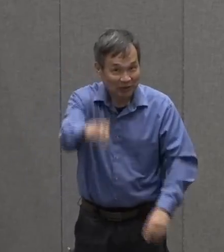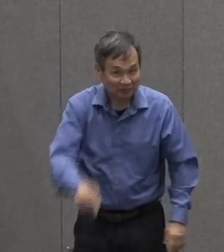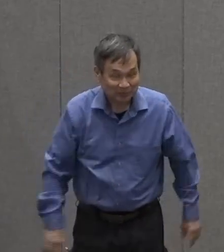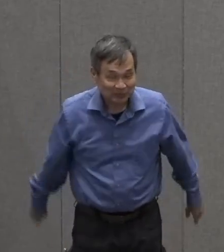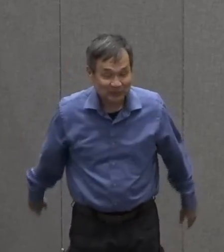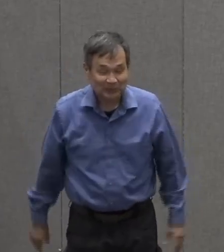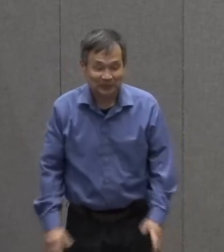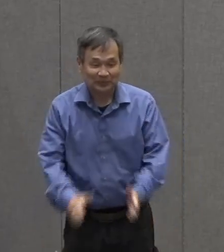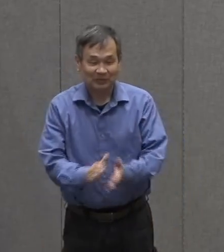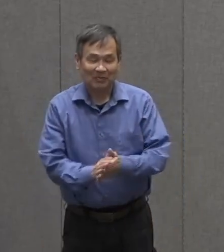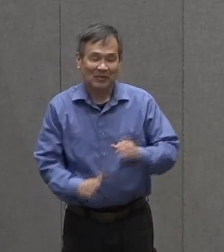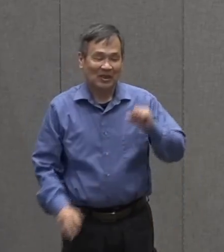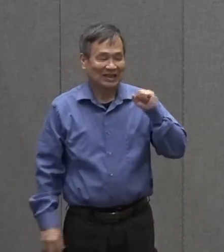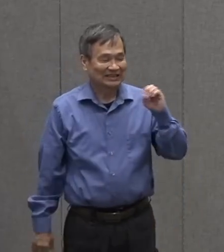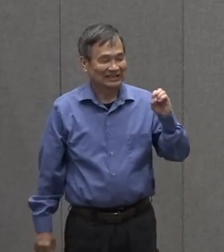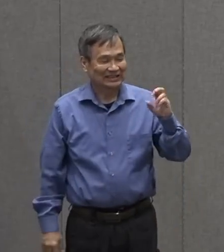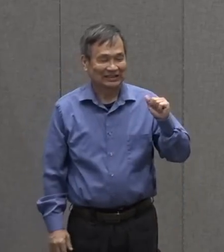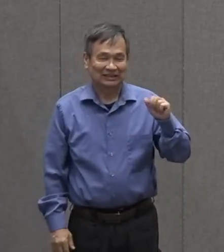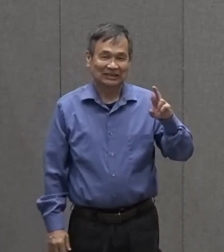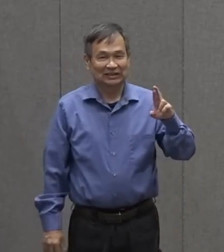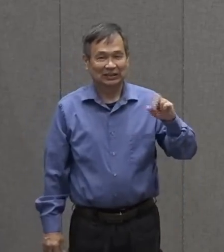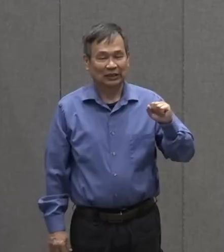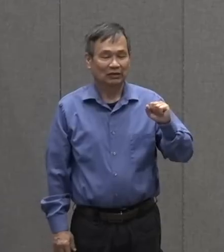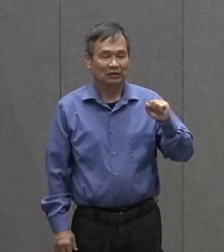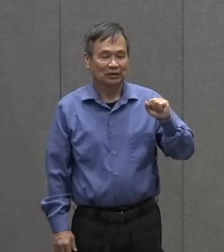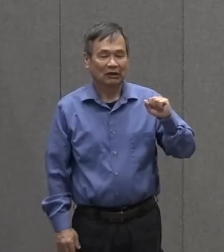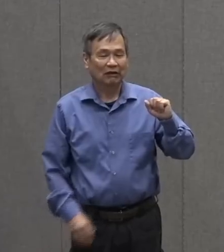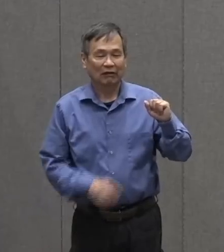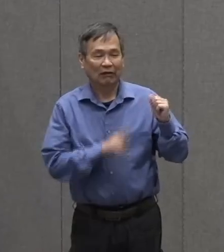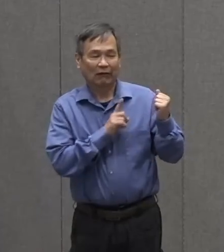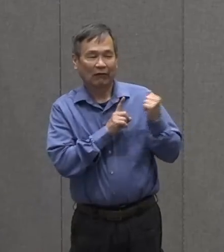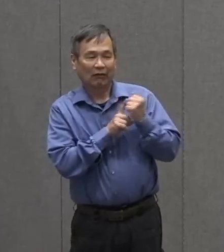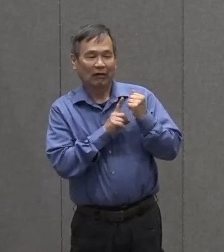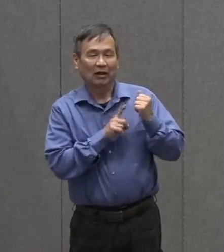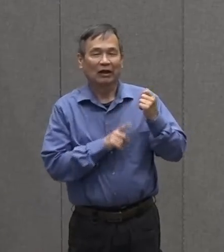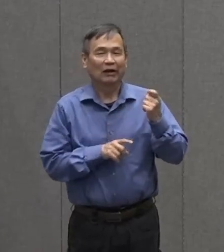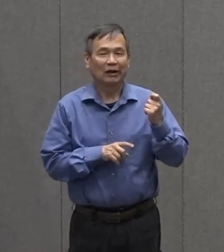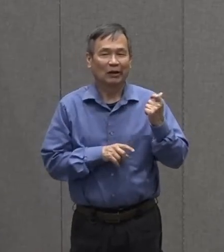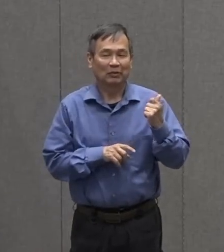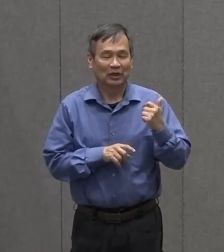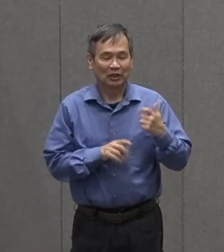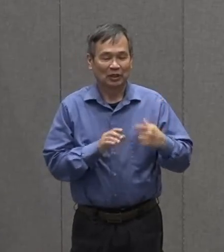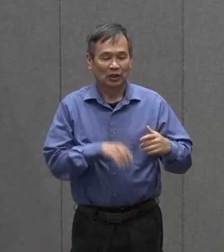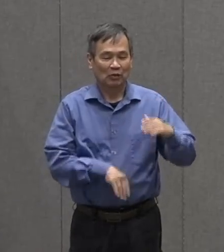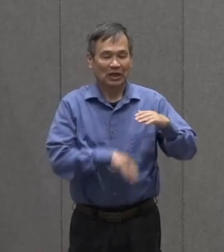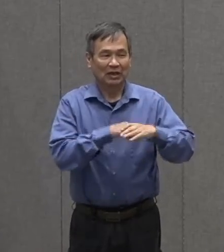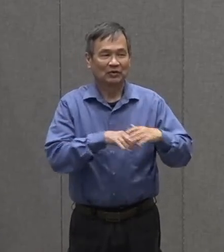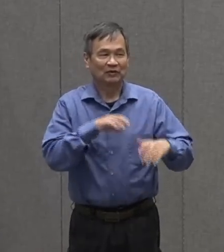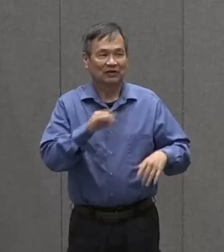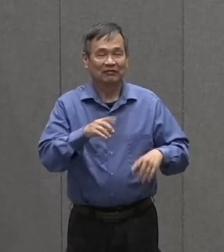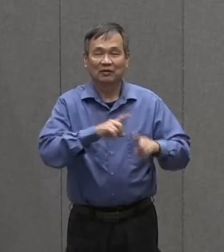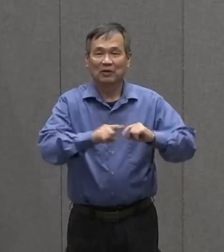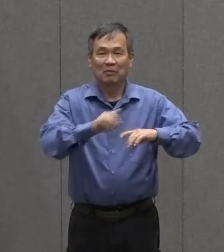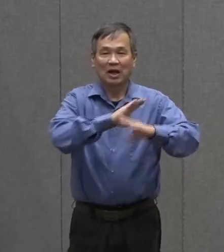Mrs. Sears tried to be a little sly on me there and tried to fill in the factors of 50. but luckily I had my book there